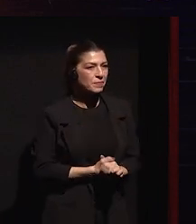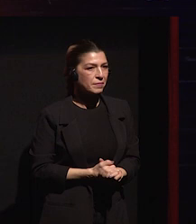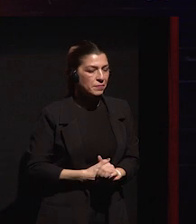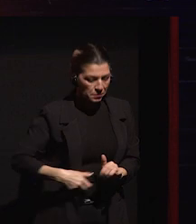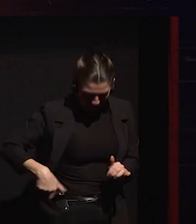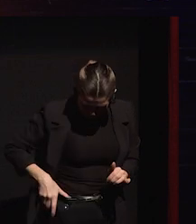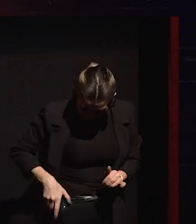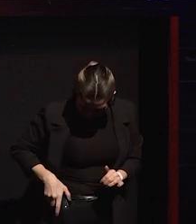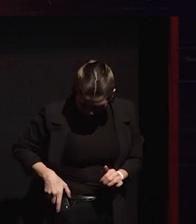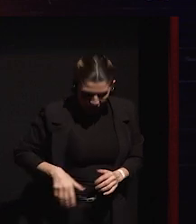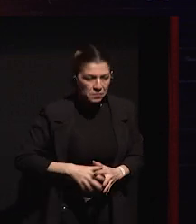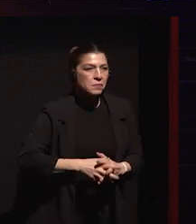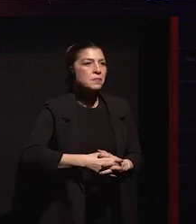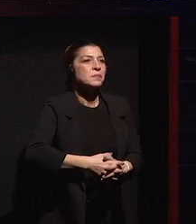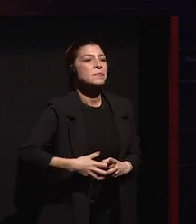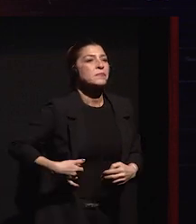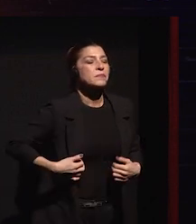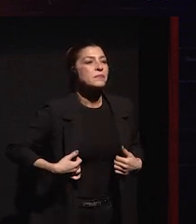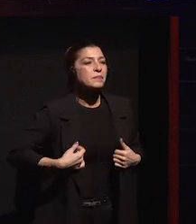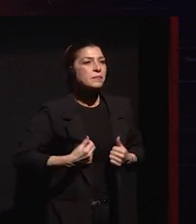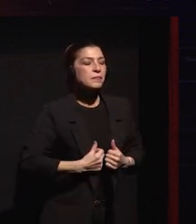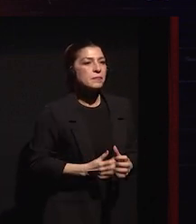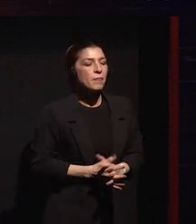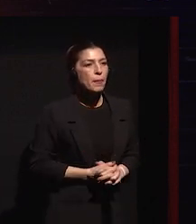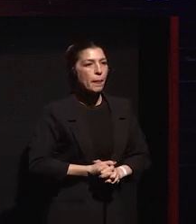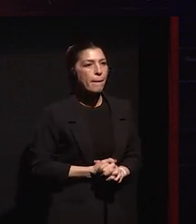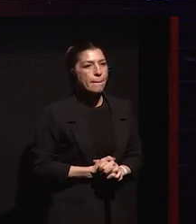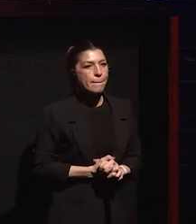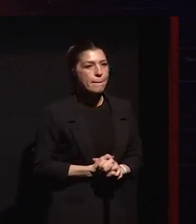And that is both thrilling... And sat.